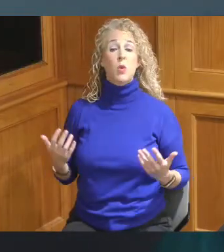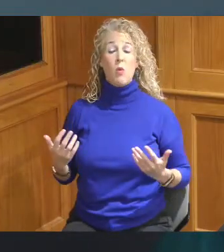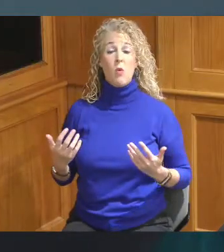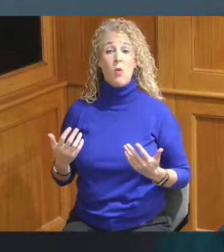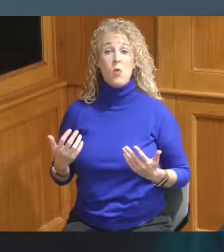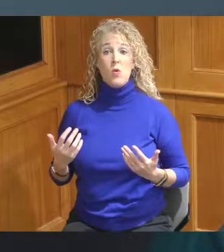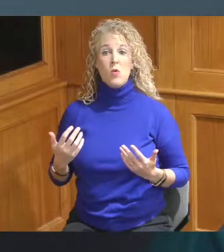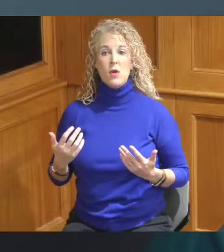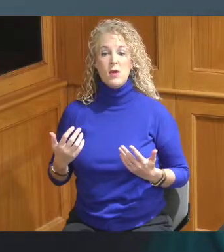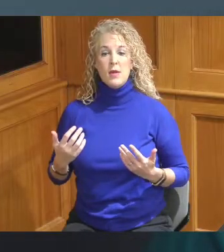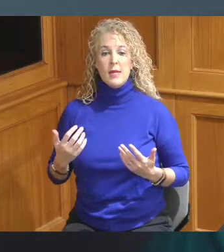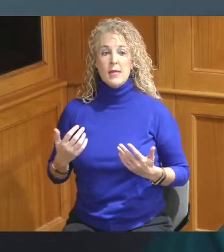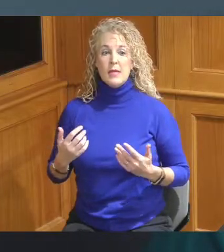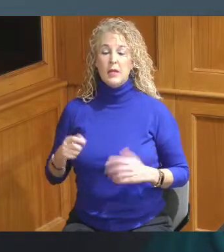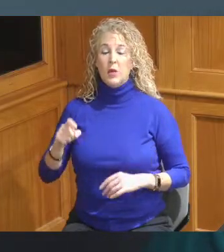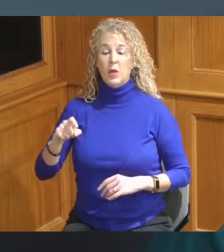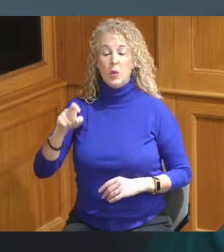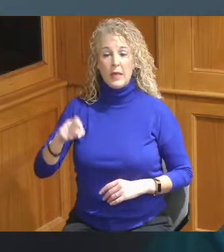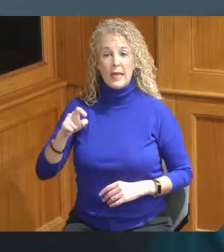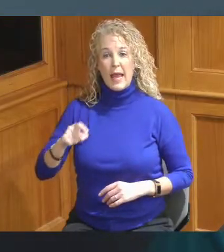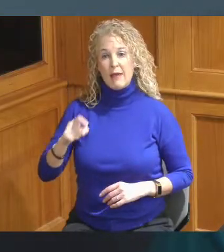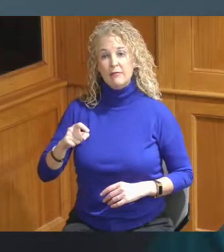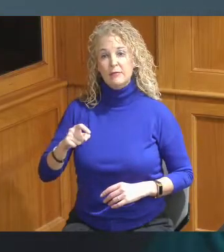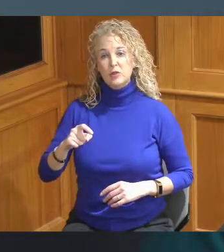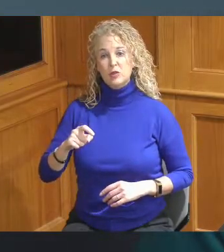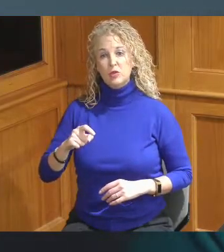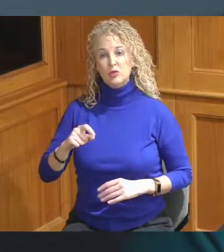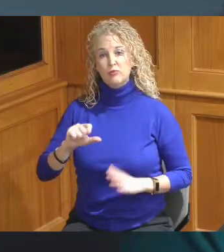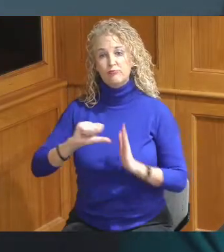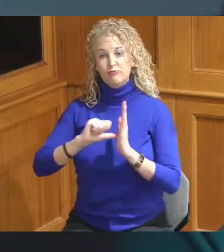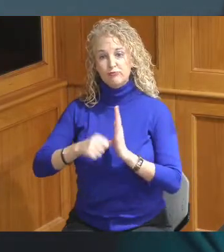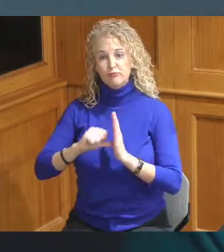I think it's so important when we talk about these different issues is that we collect taxes from